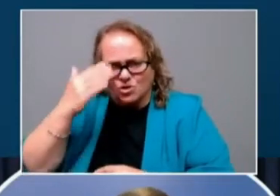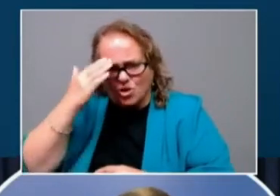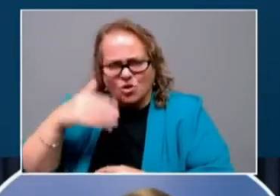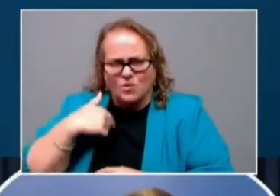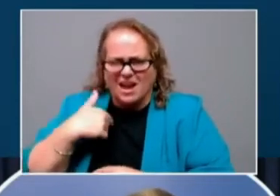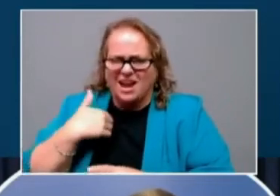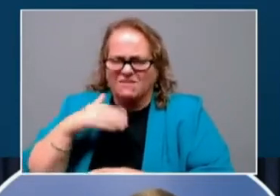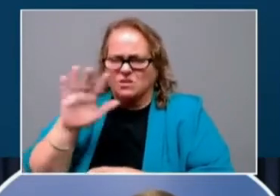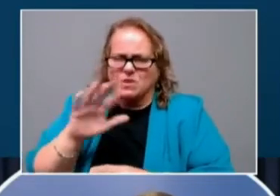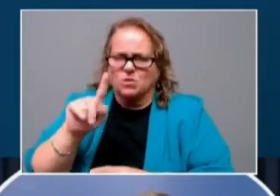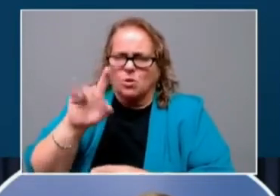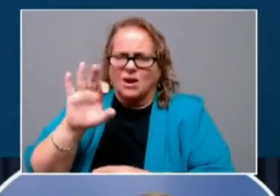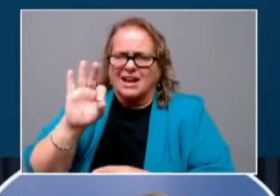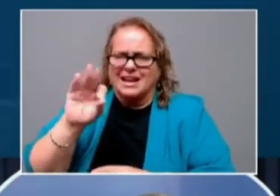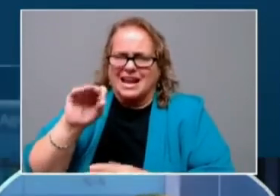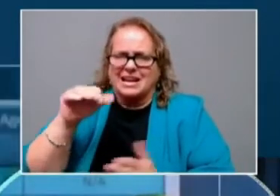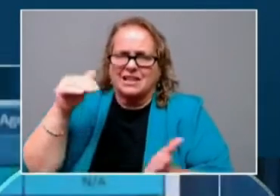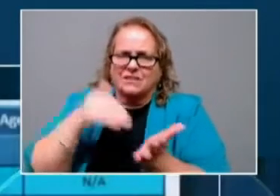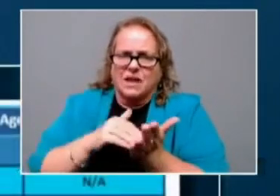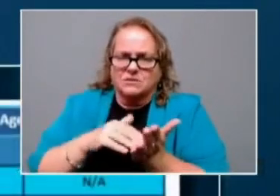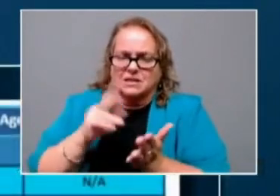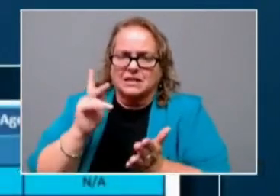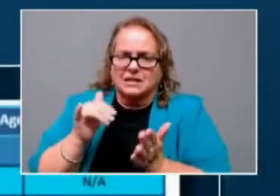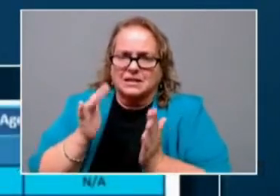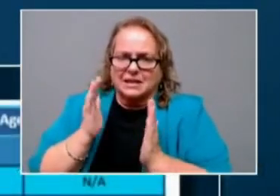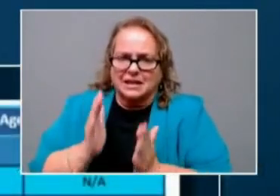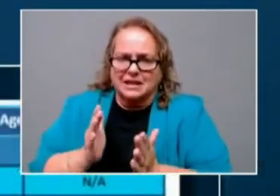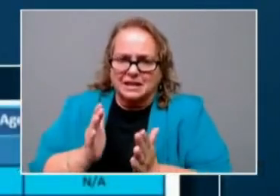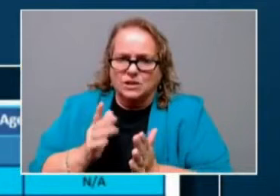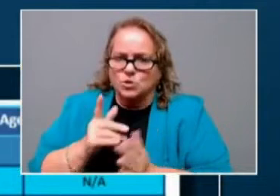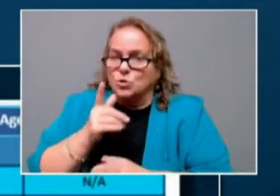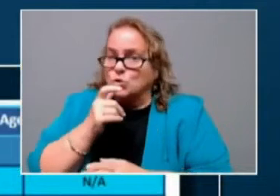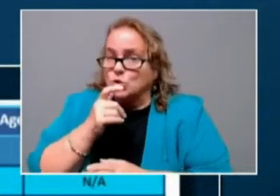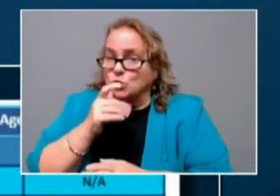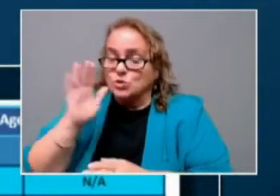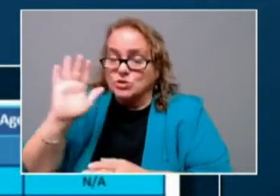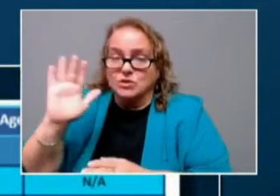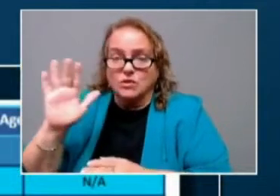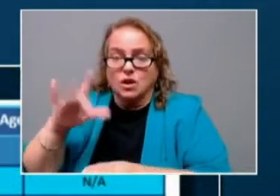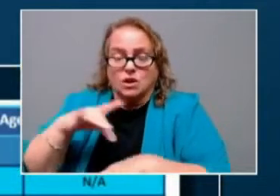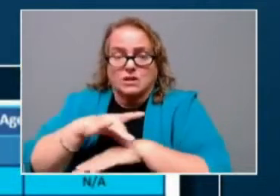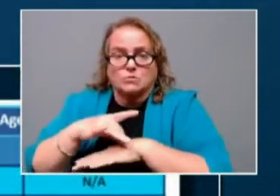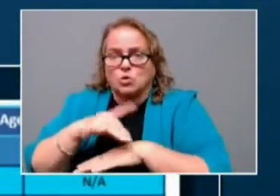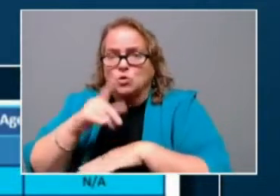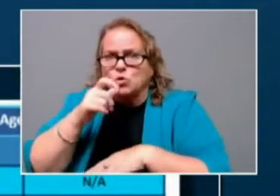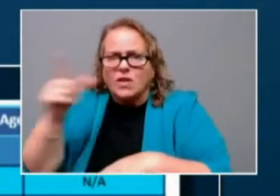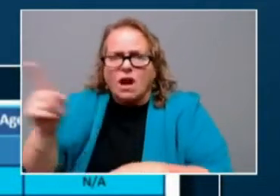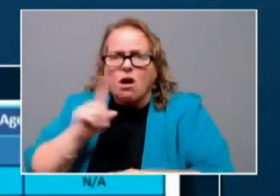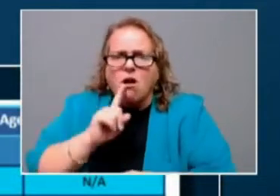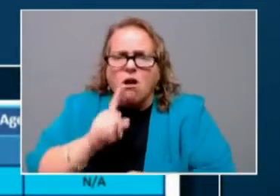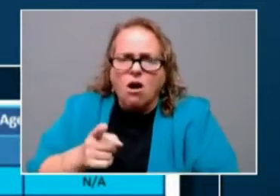Kentuckians Um whose demographics we weren't able to pull based on the 2019